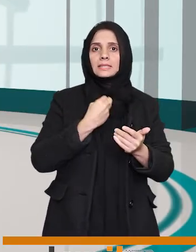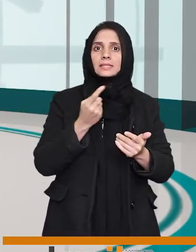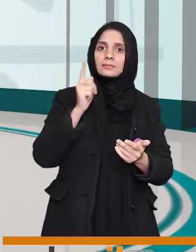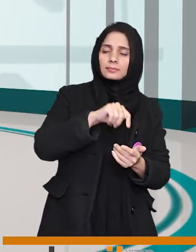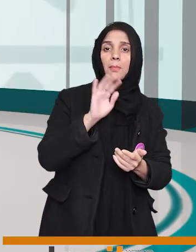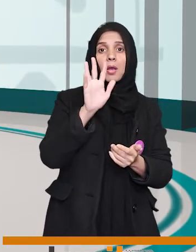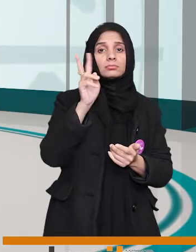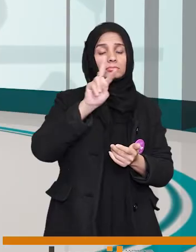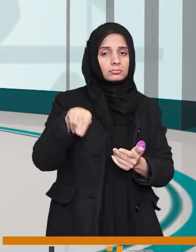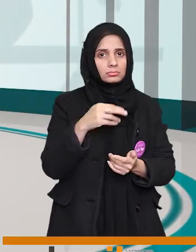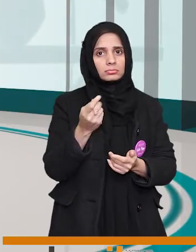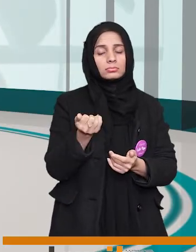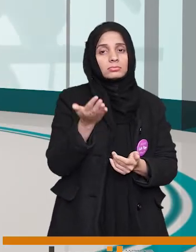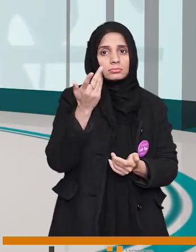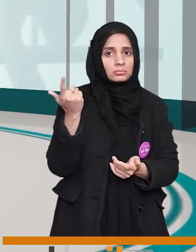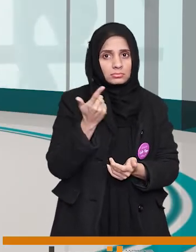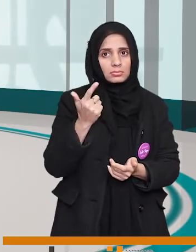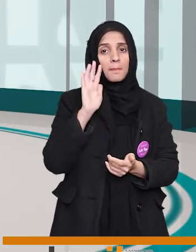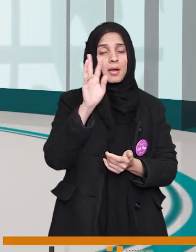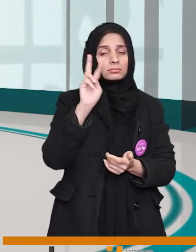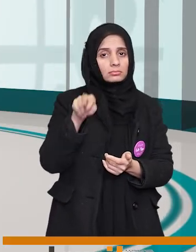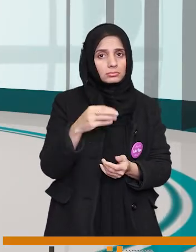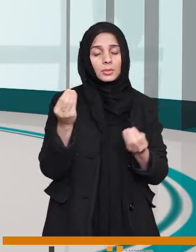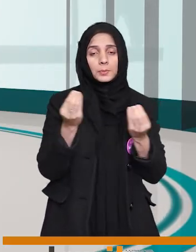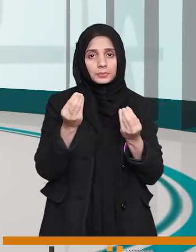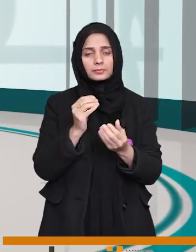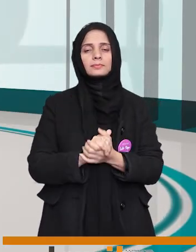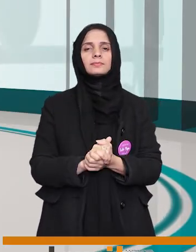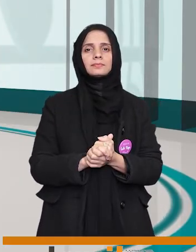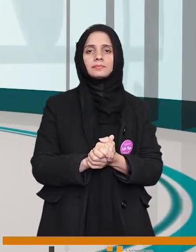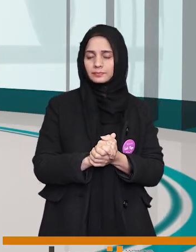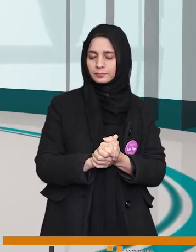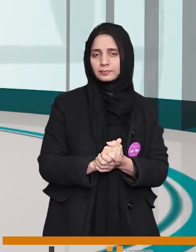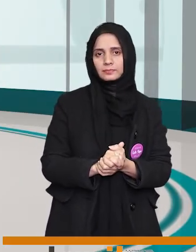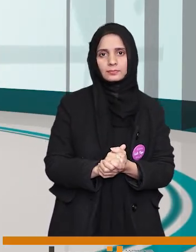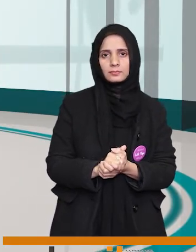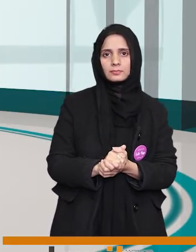As it says five dollar per project. What it used to be,